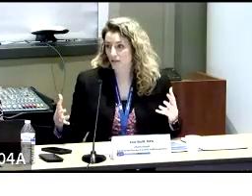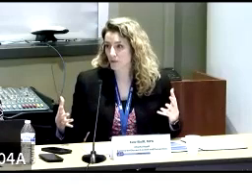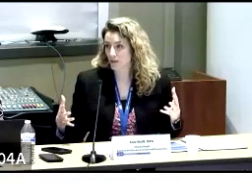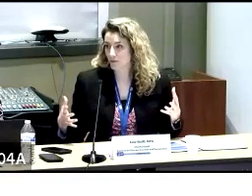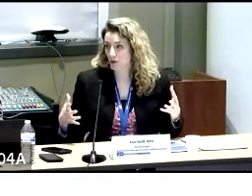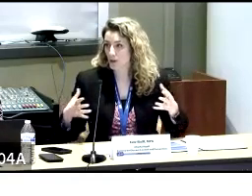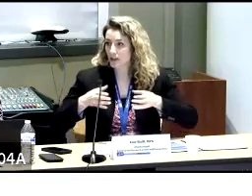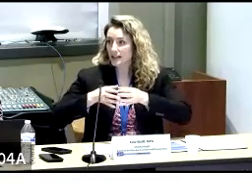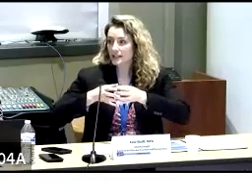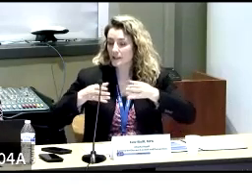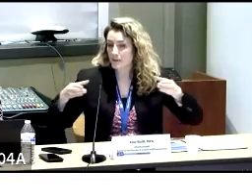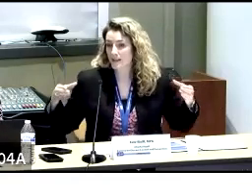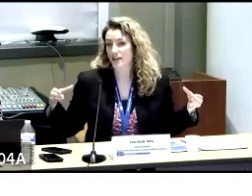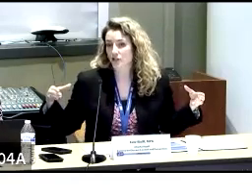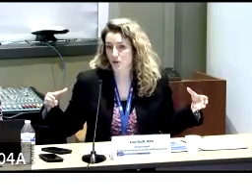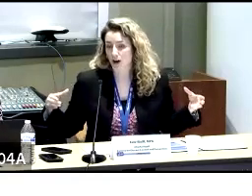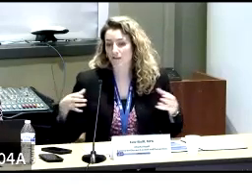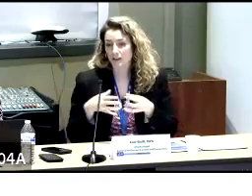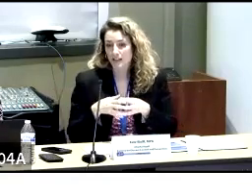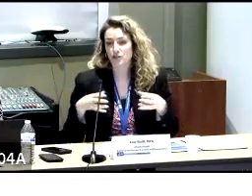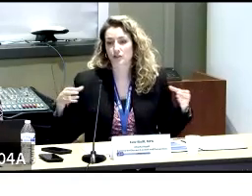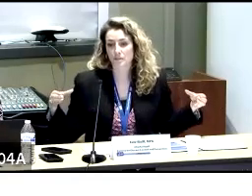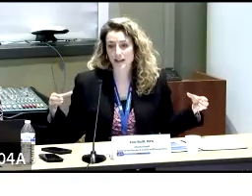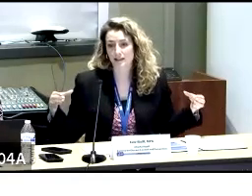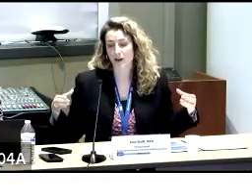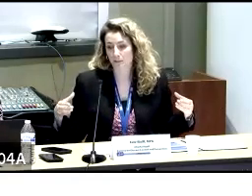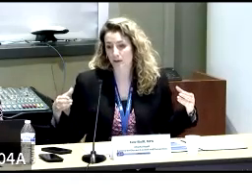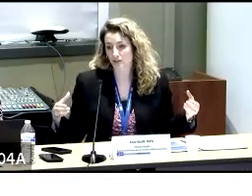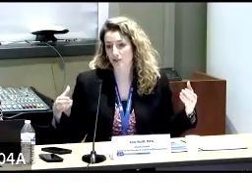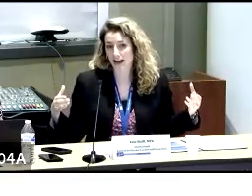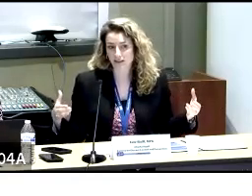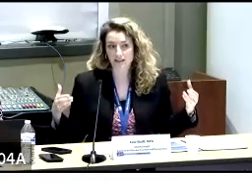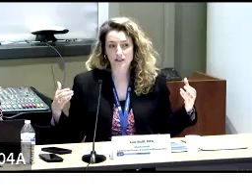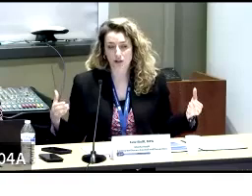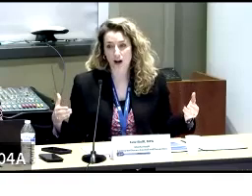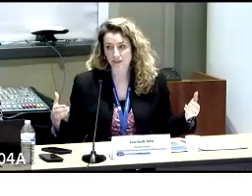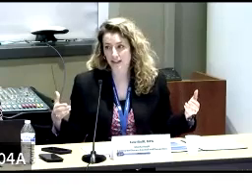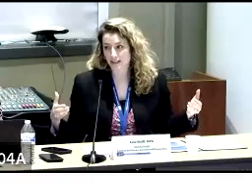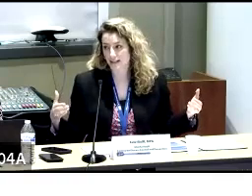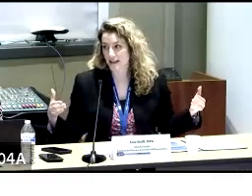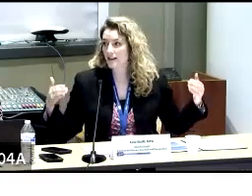of Moving Forward to be that strong foundational base of operational excellence across CDC